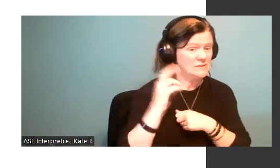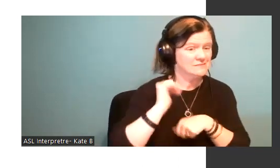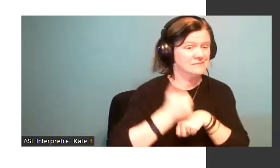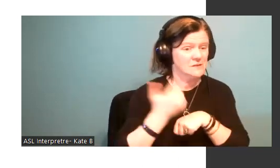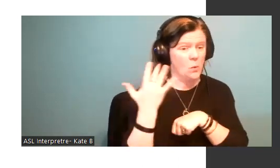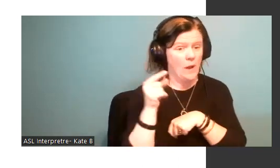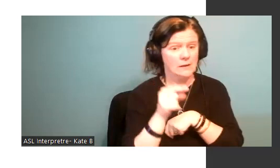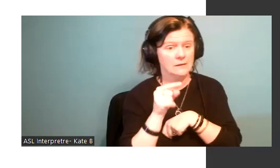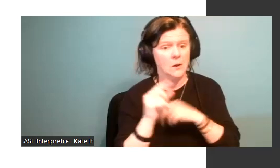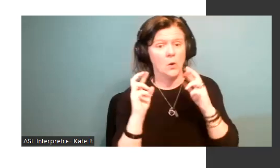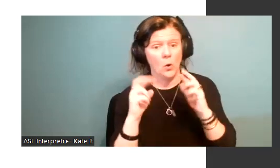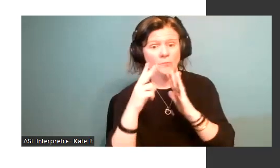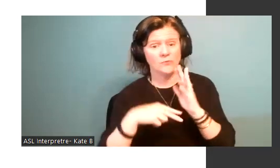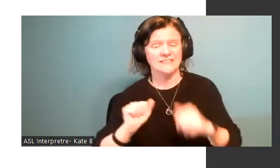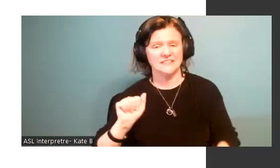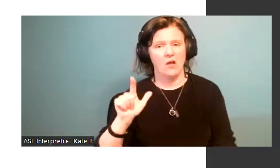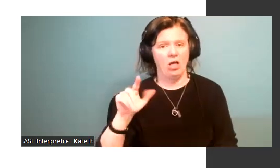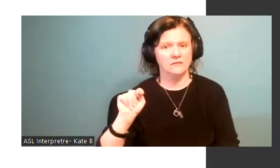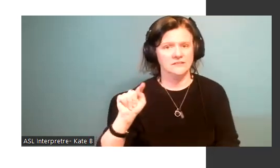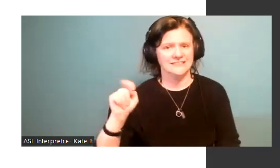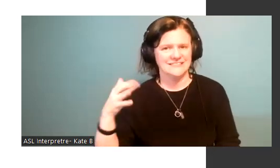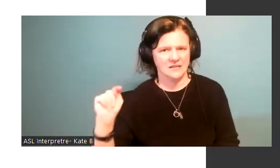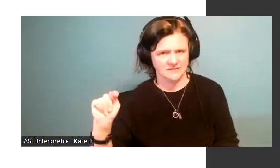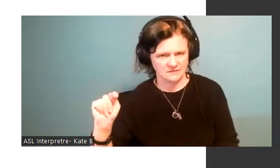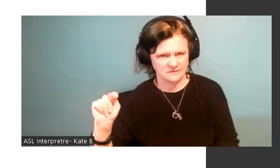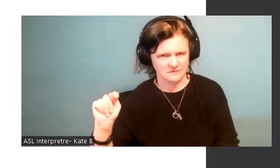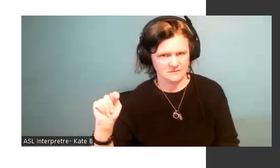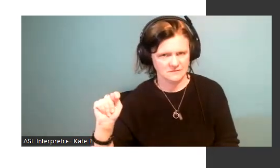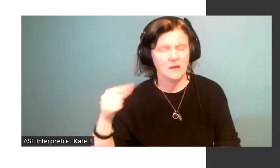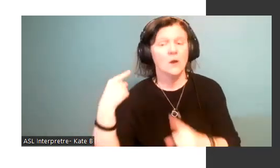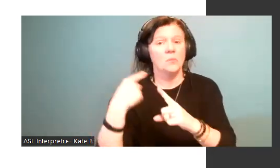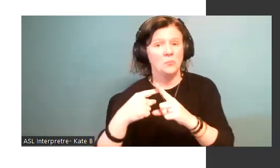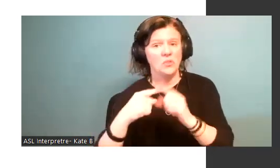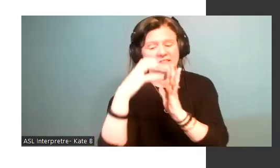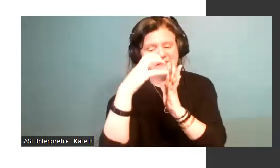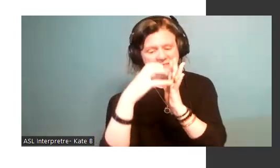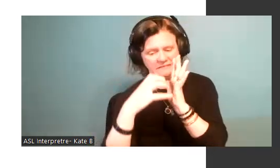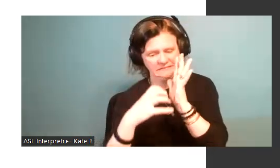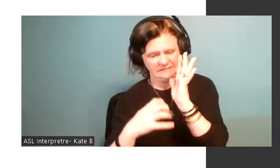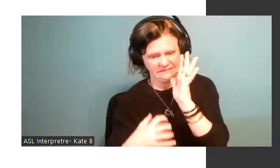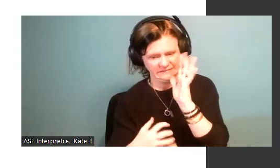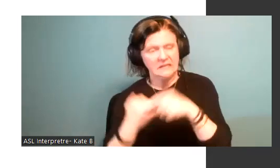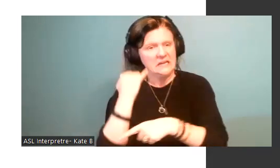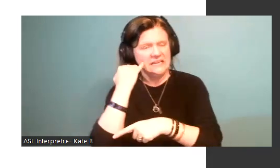the image above. In some cases, it may read both, in some cases, it may only read the ARIA